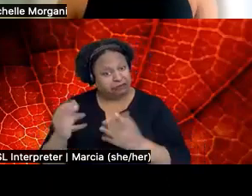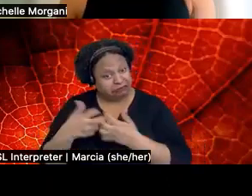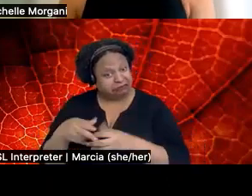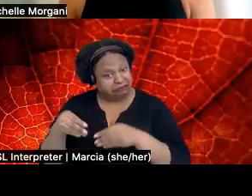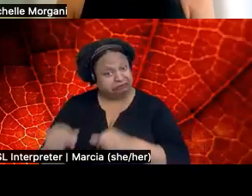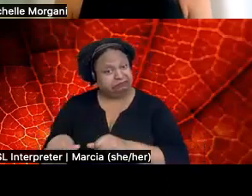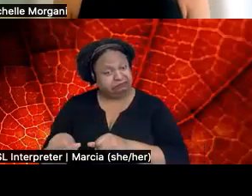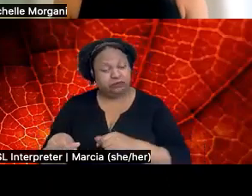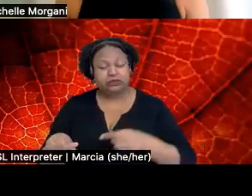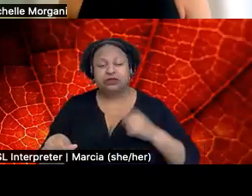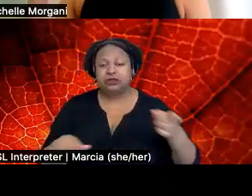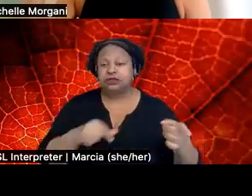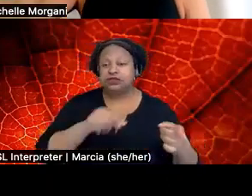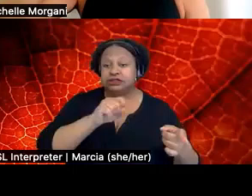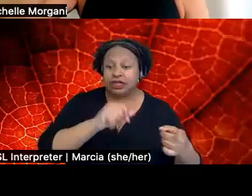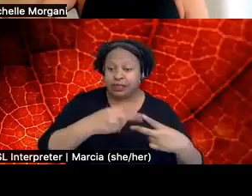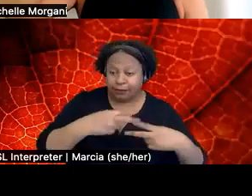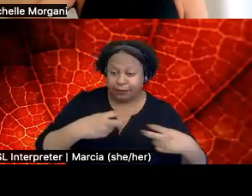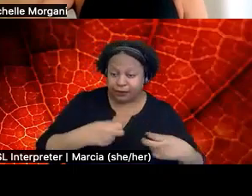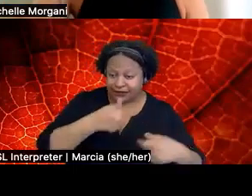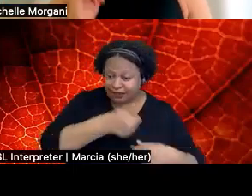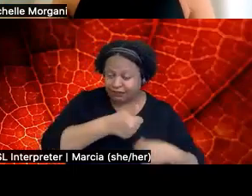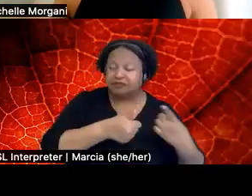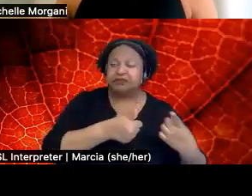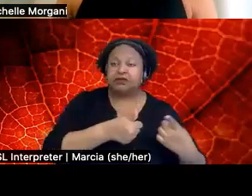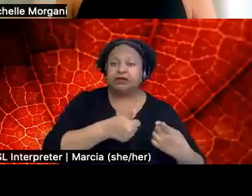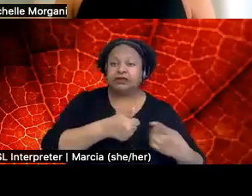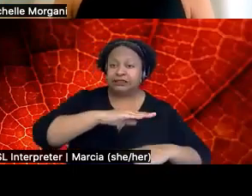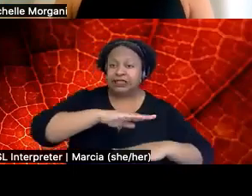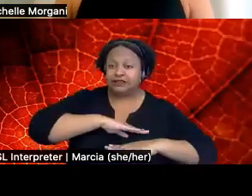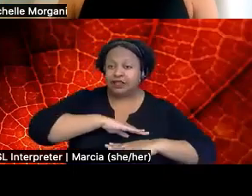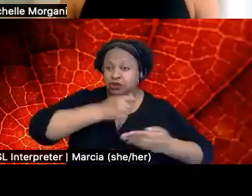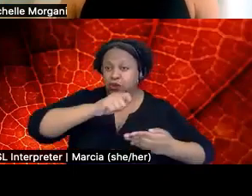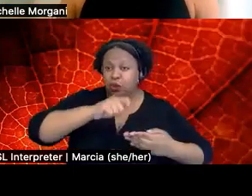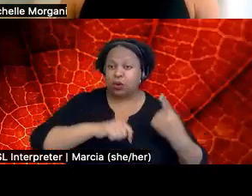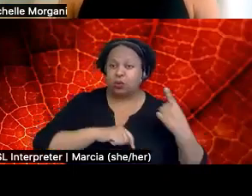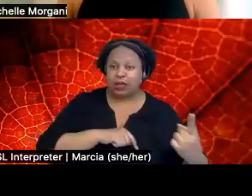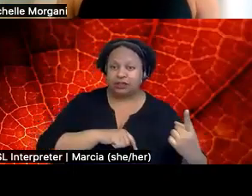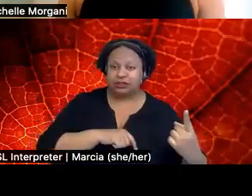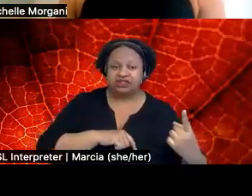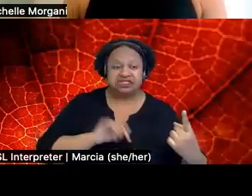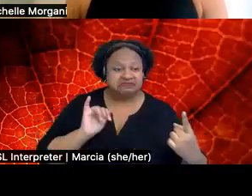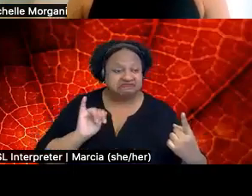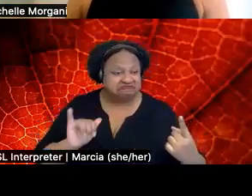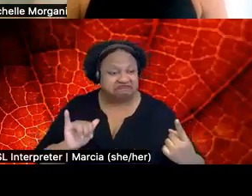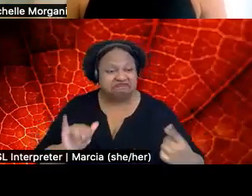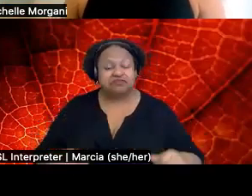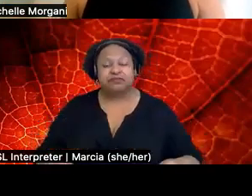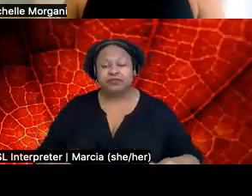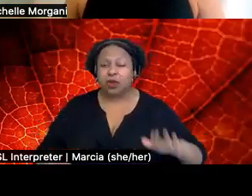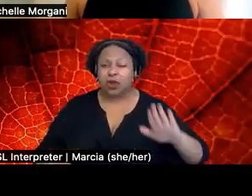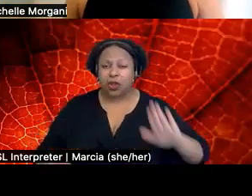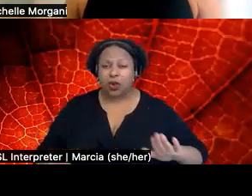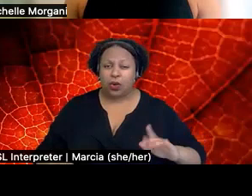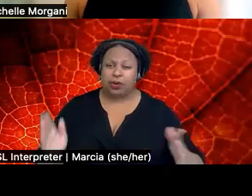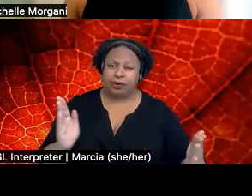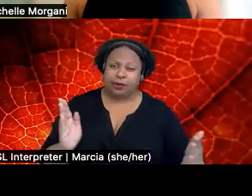Sonya gives herself a satisfaction score of one. So, at the very low end of both of those scales.